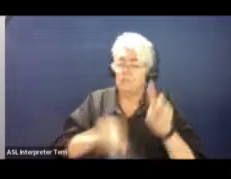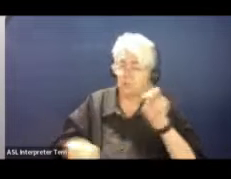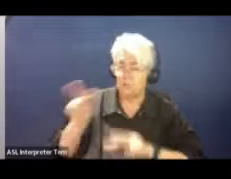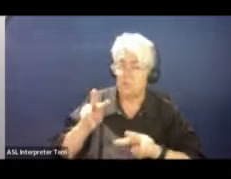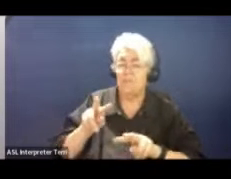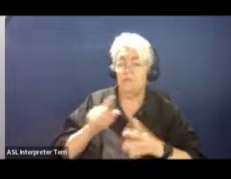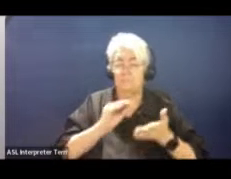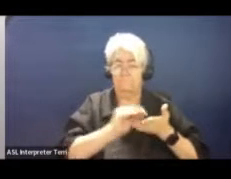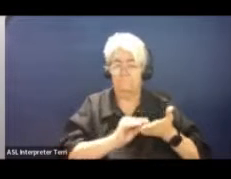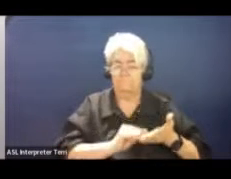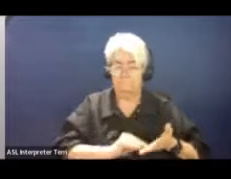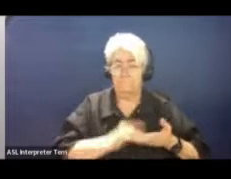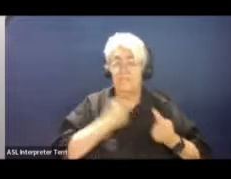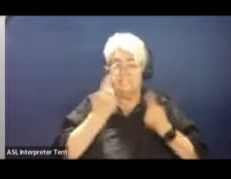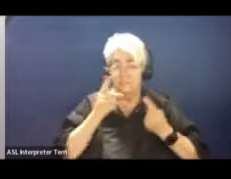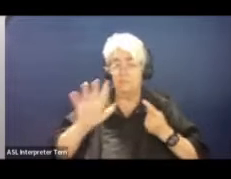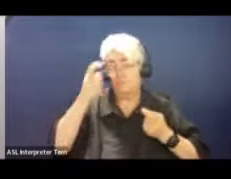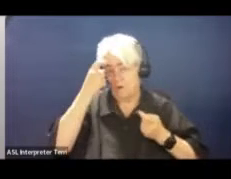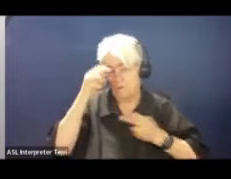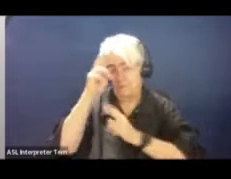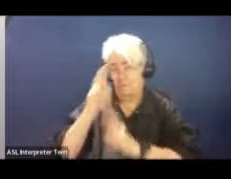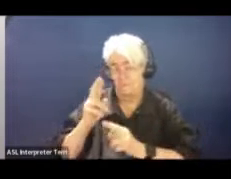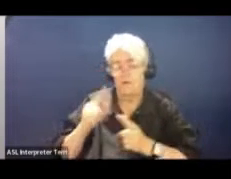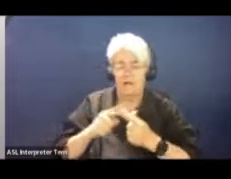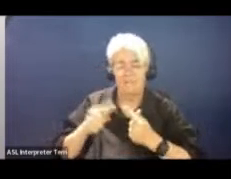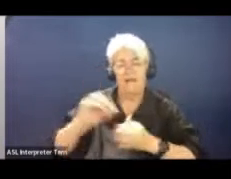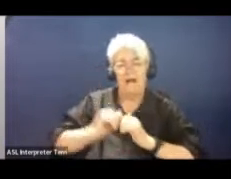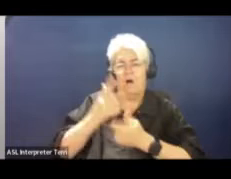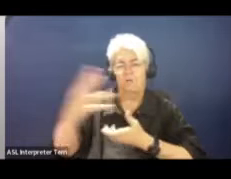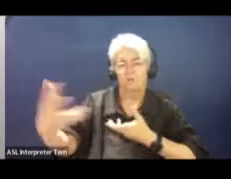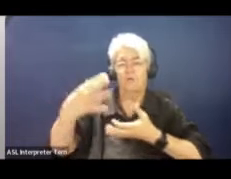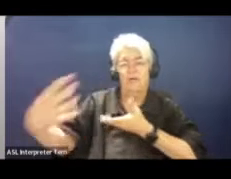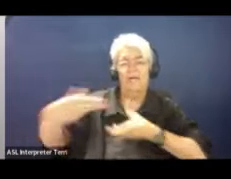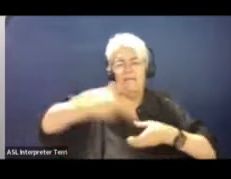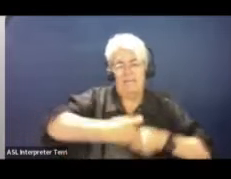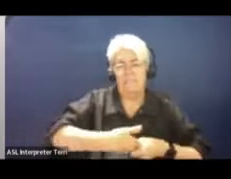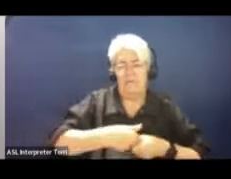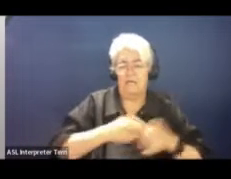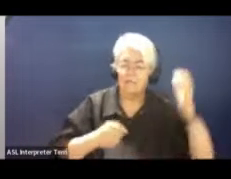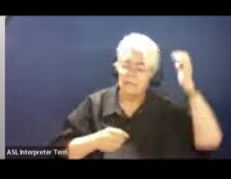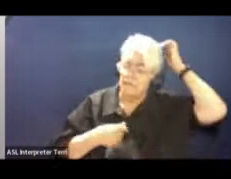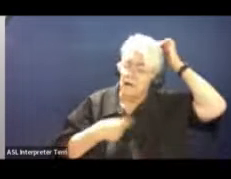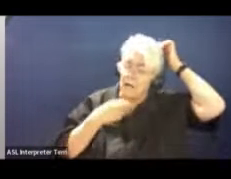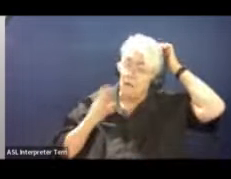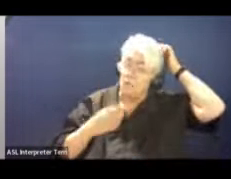considerations. I'll wrap up with recent data from the Denver Reentry grant. Because I love